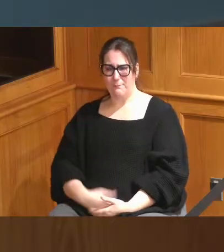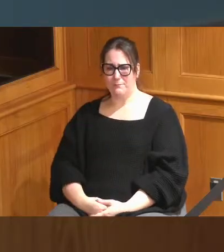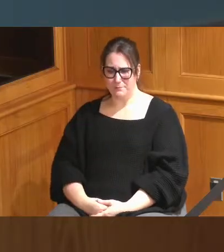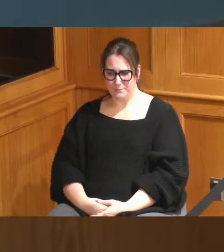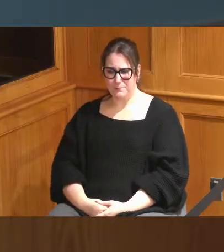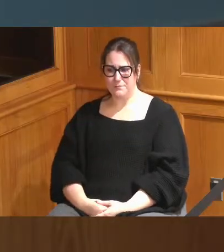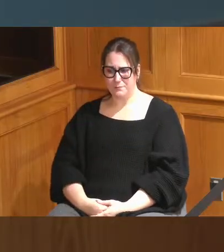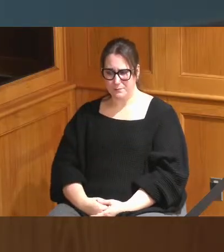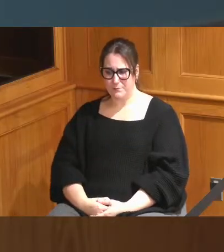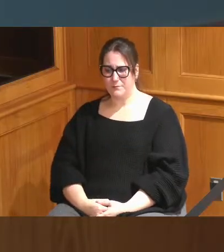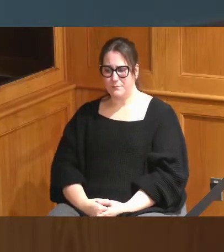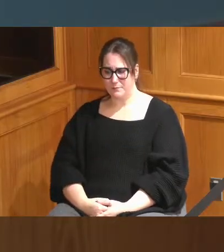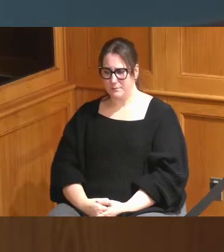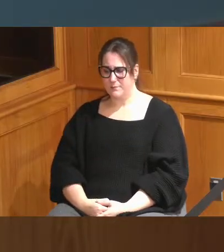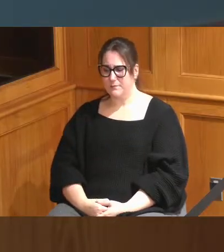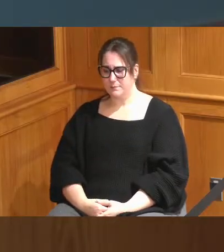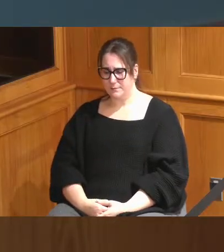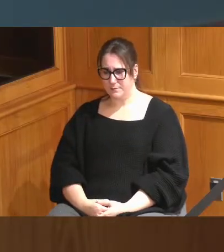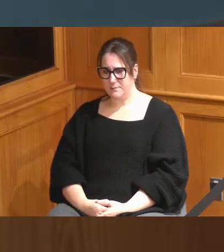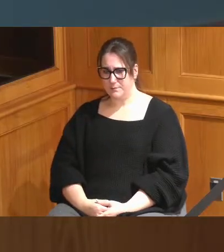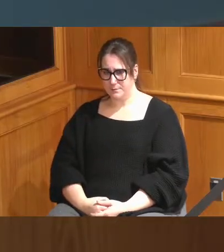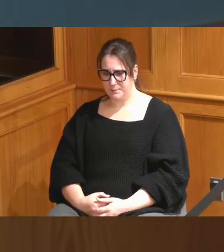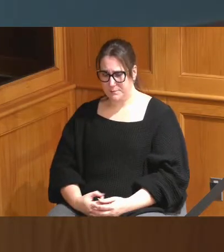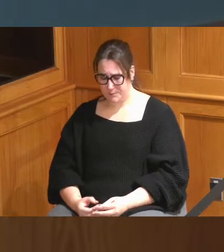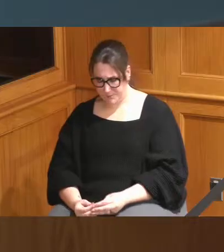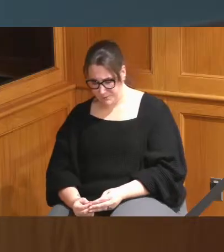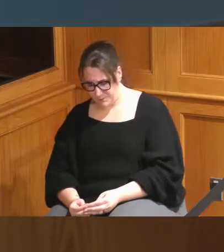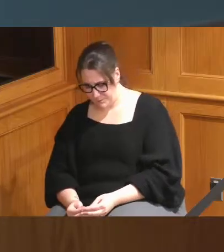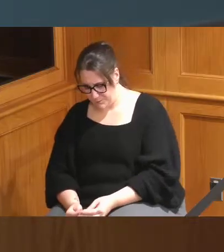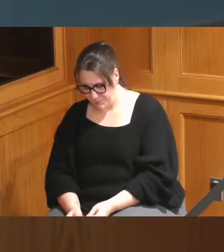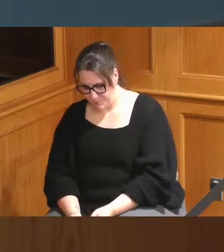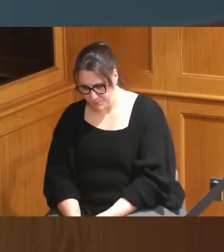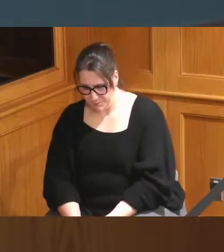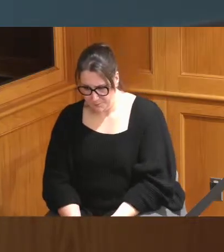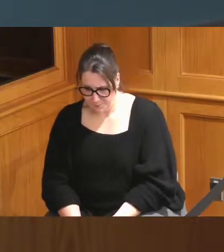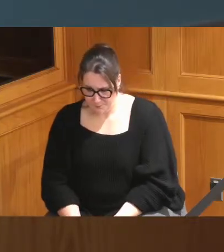on the patrols or in the you know the jail or what all the things that you're doing. And by the way,